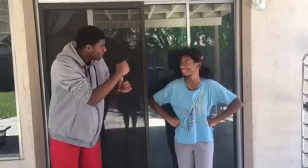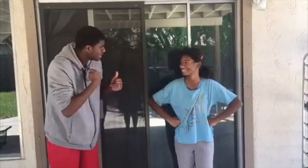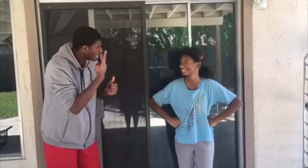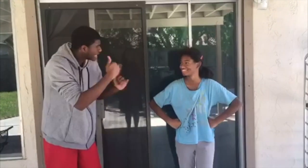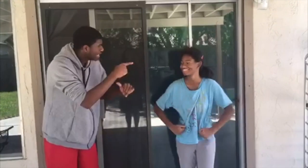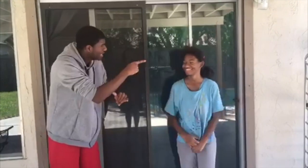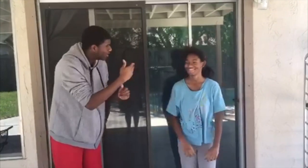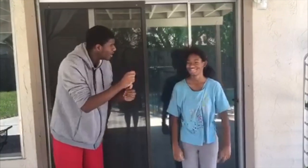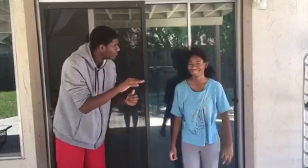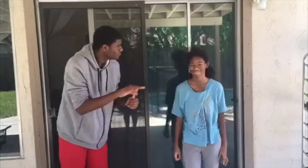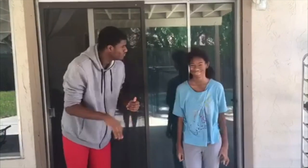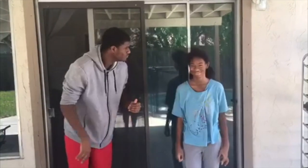Nothing? I still see it on your forehead, get it off.